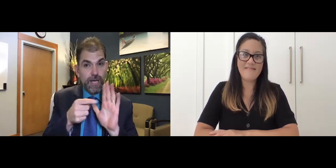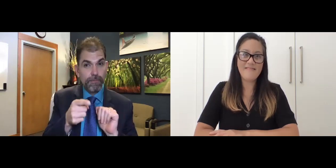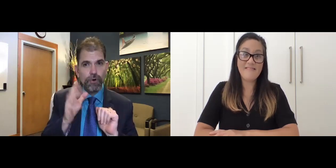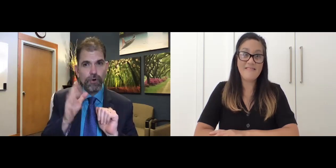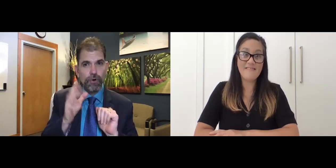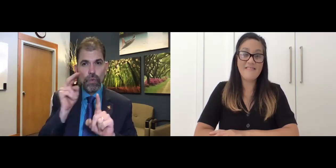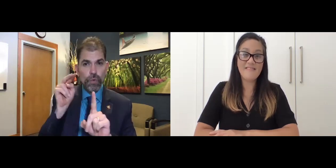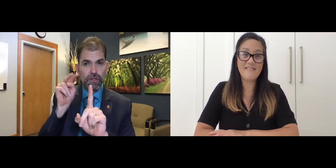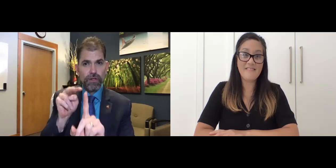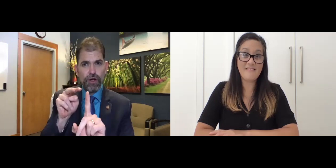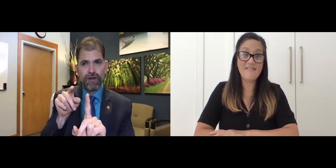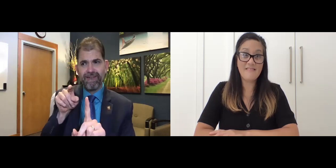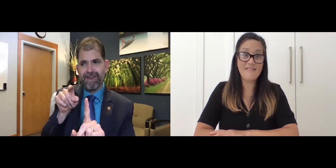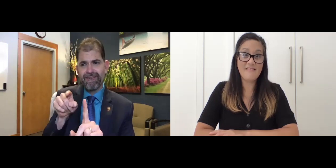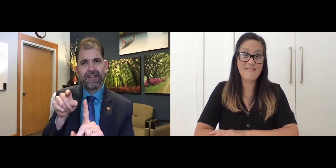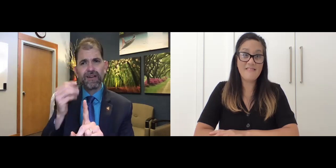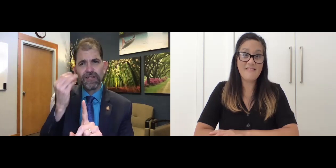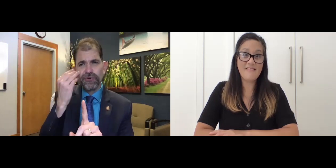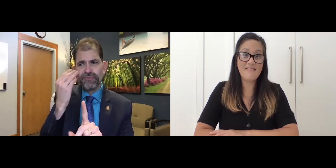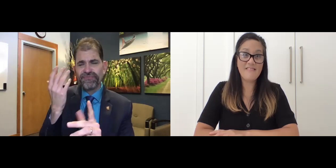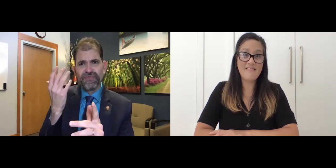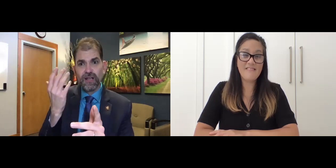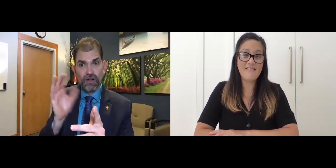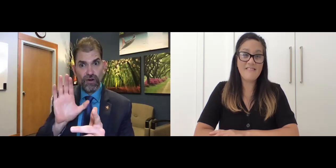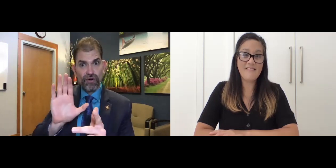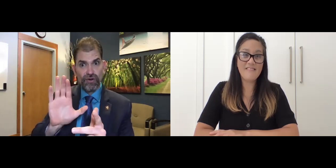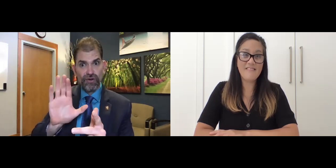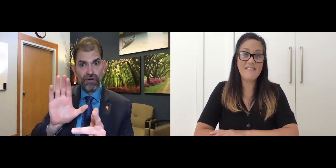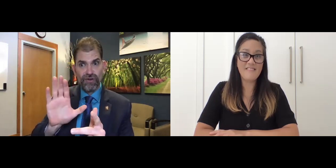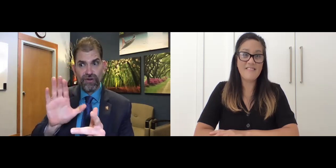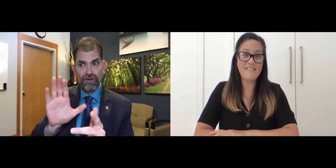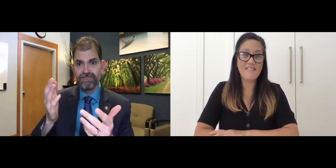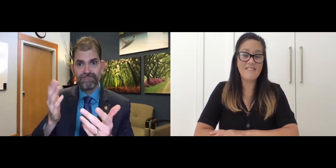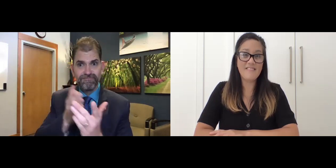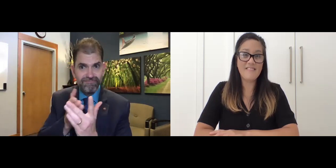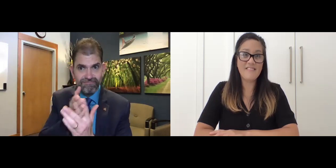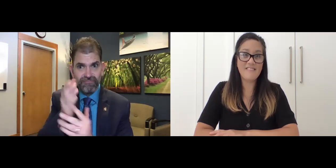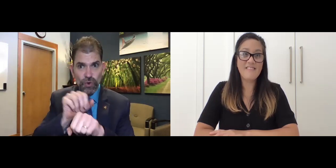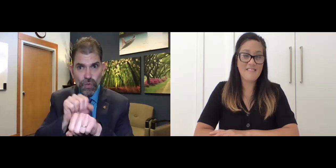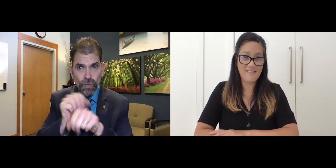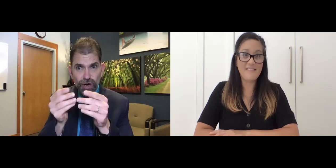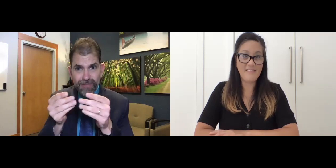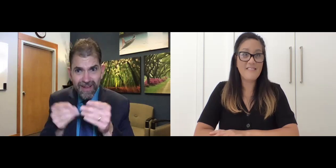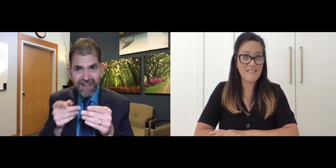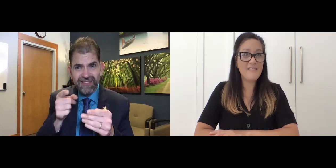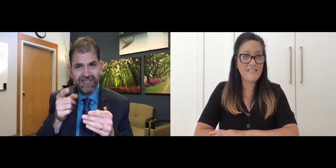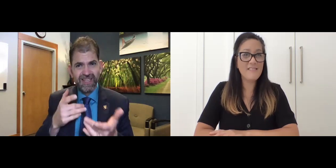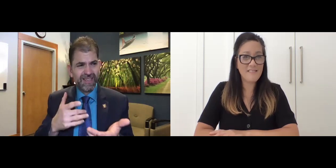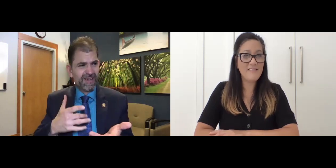The evaluation in this situation